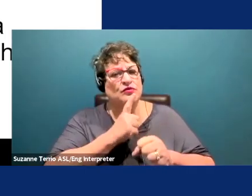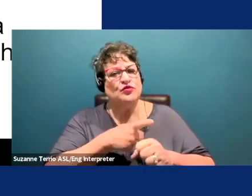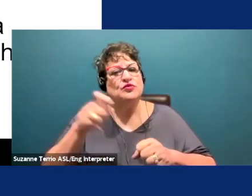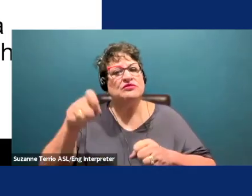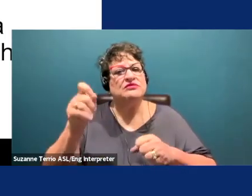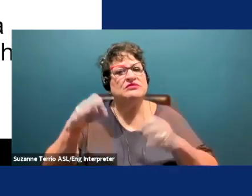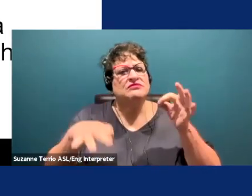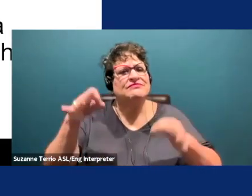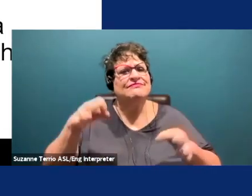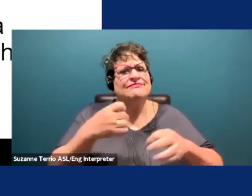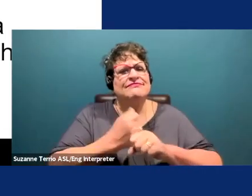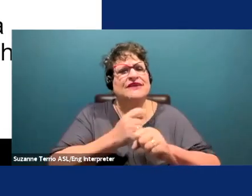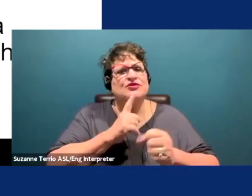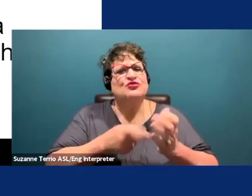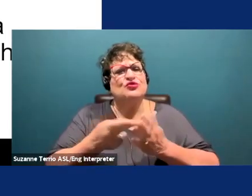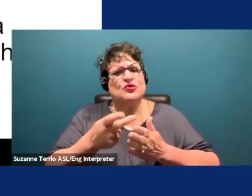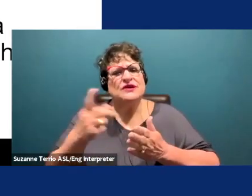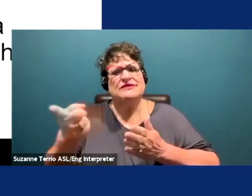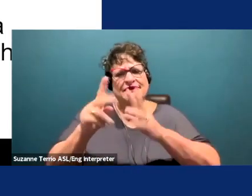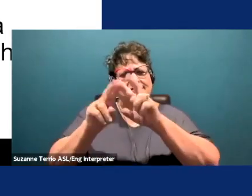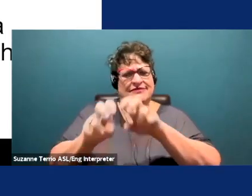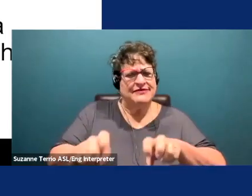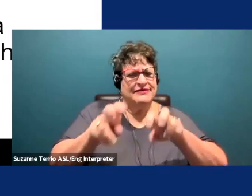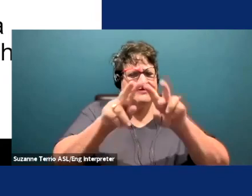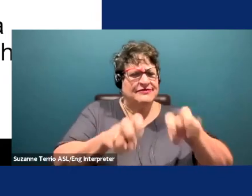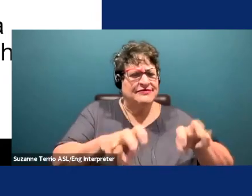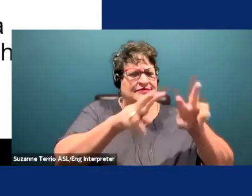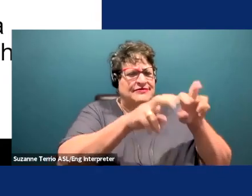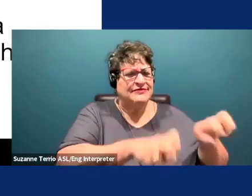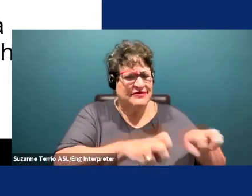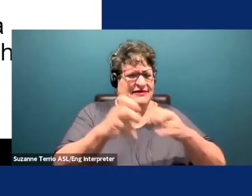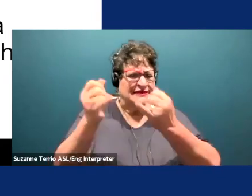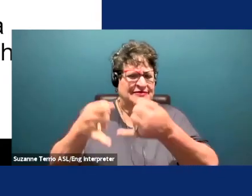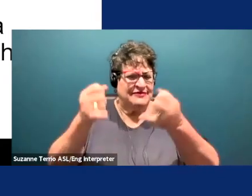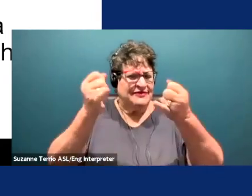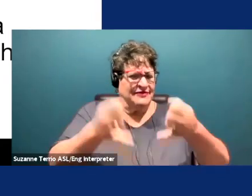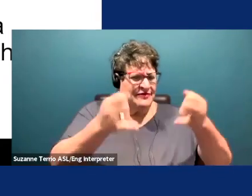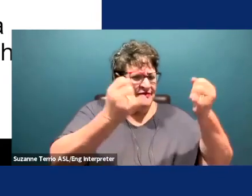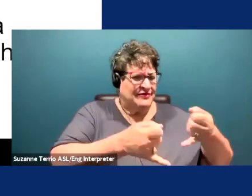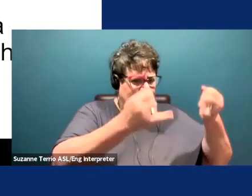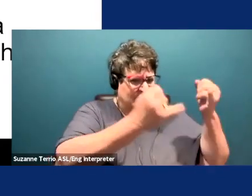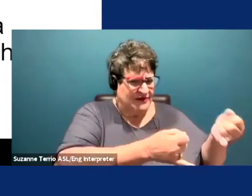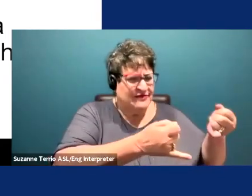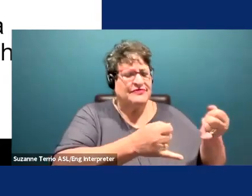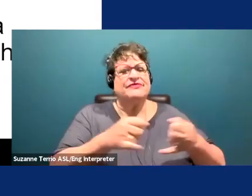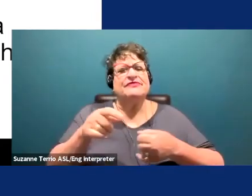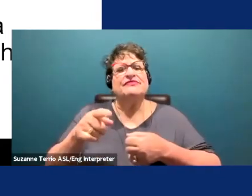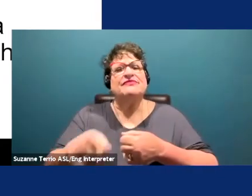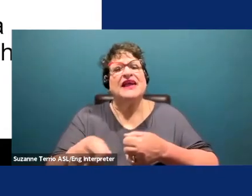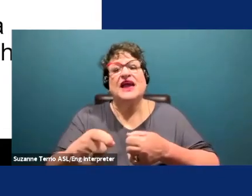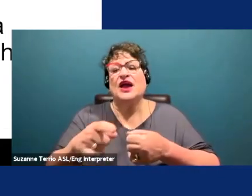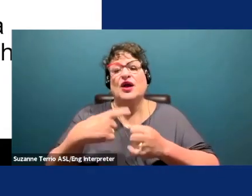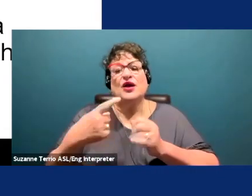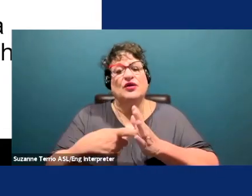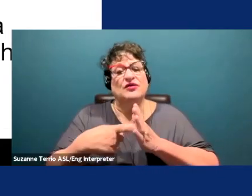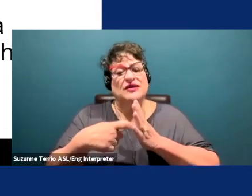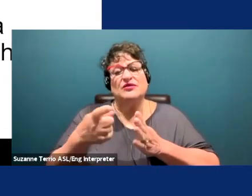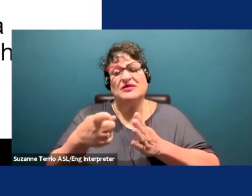assessing people on a case by case basis. What our regulations require is that disabled parents are not treated on the basis